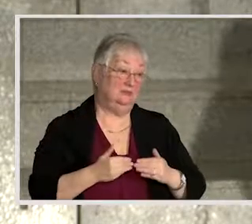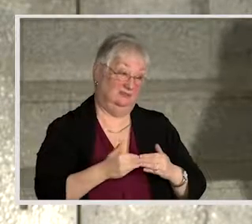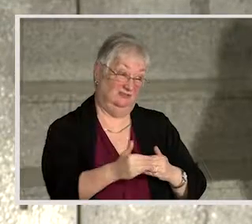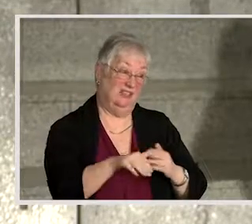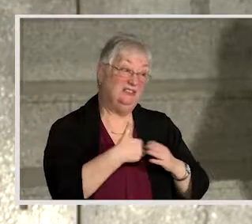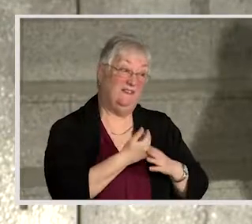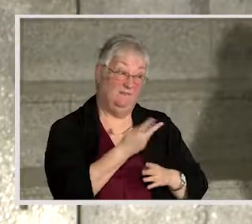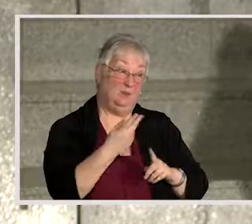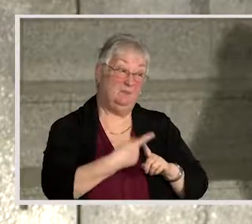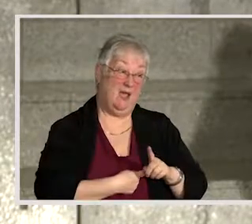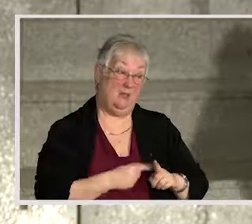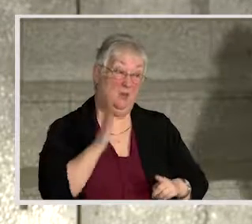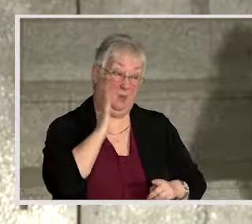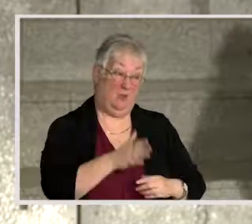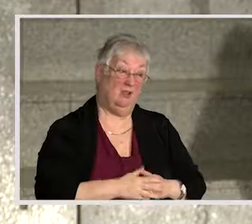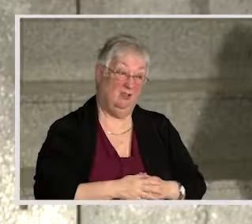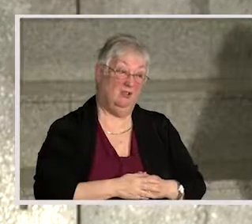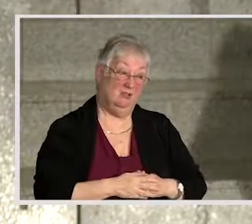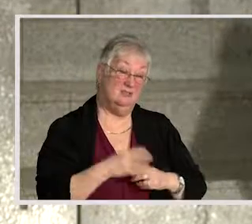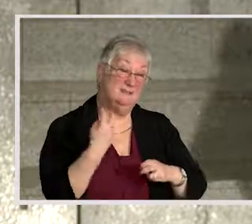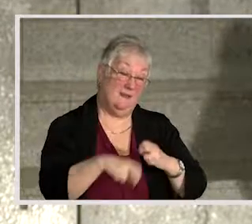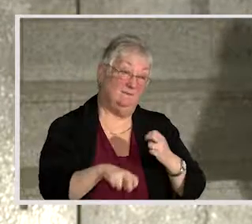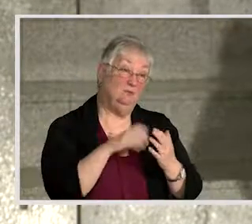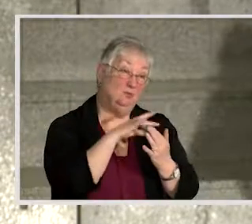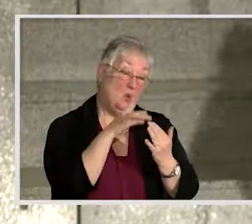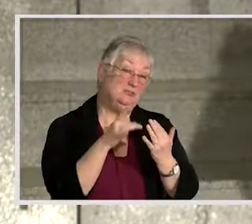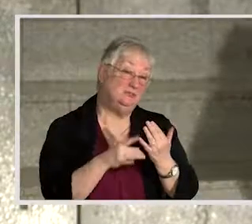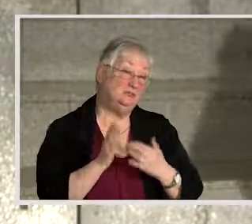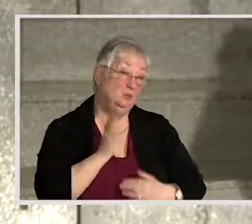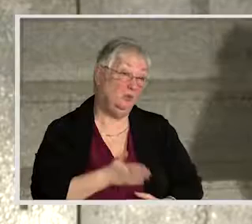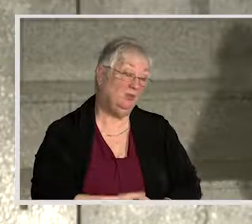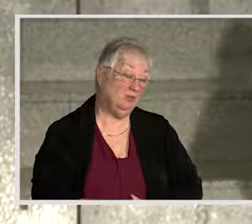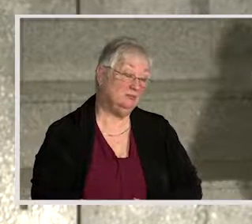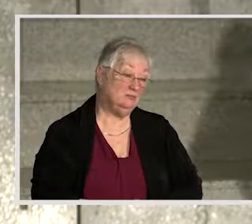VALUES THAT REFLECT THE PRIORITIES OF THE MAYOR, HER